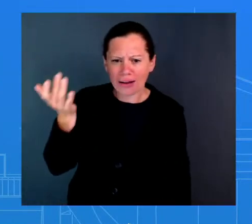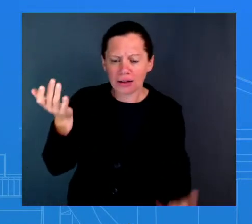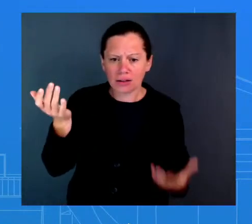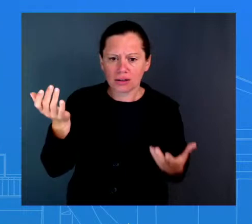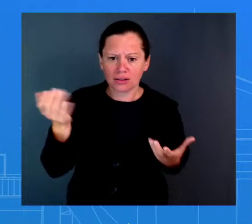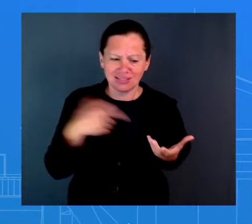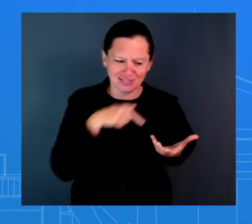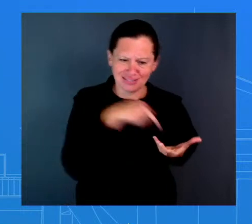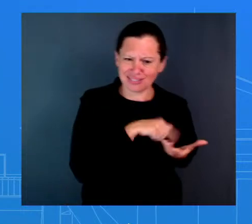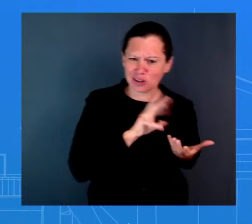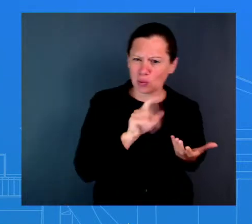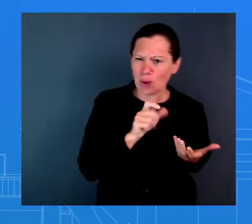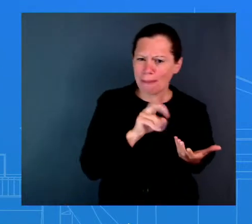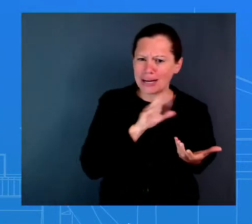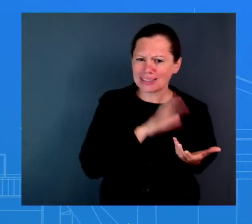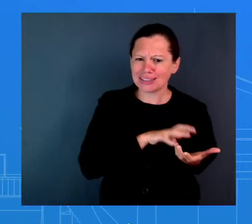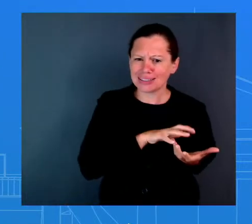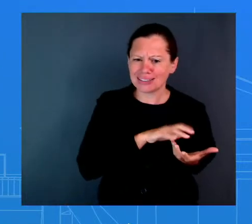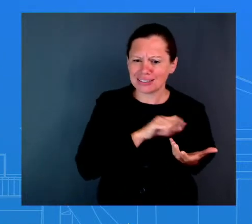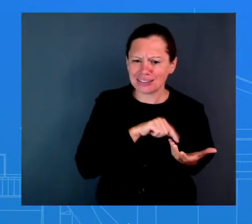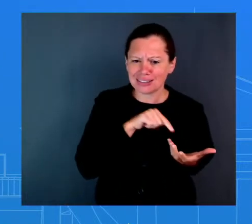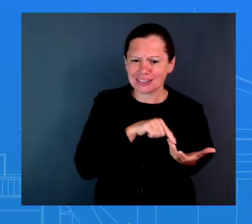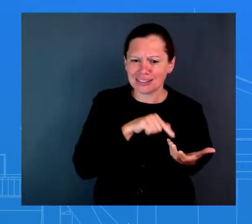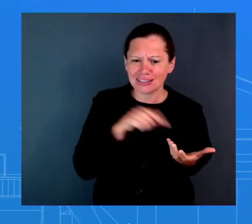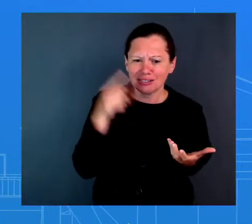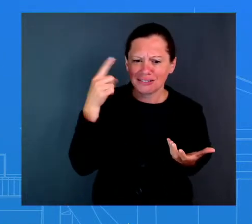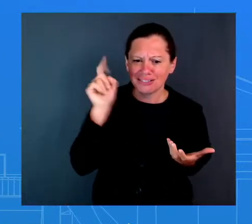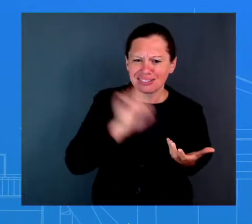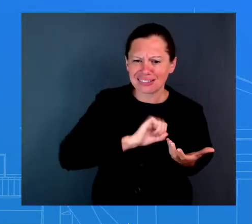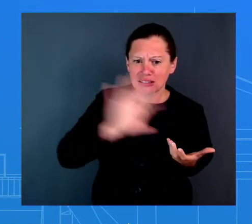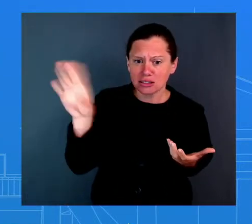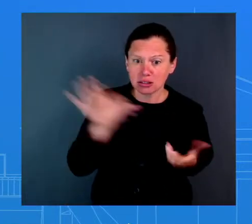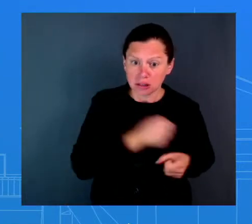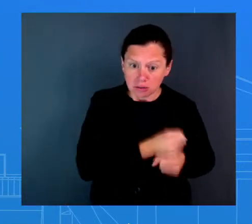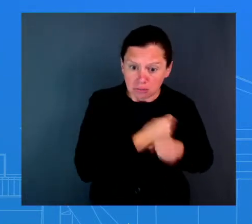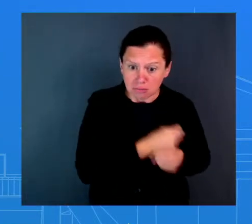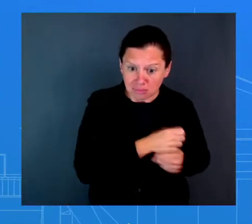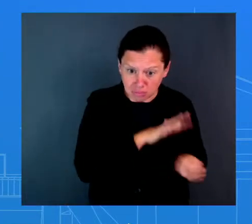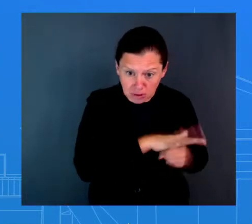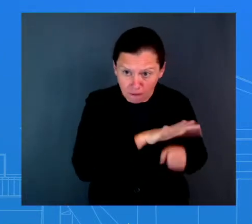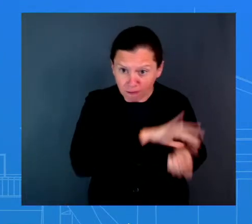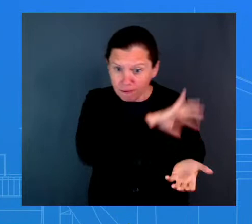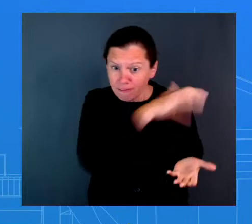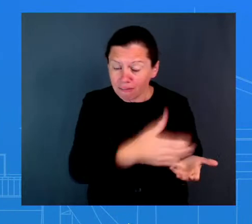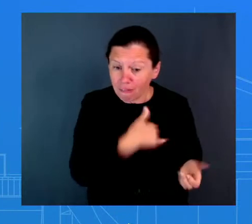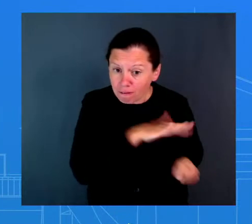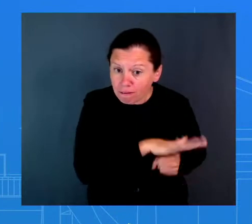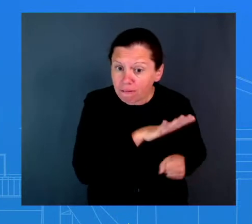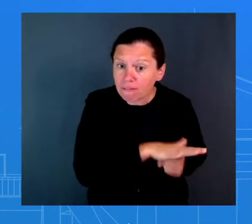and whether there are sufficient weapons to respond to eventual needs in other places besides Ukraine?